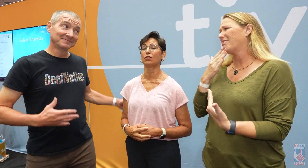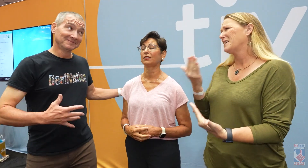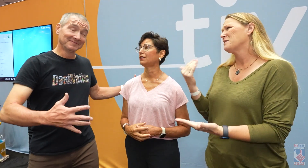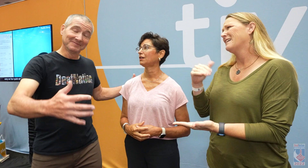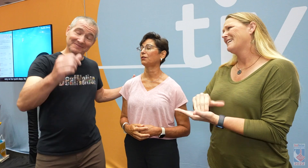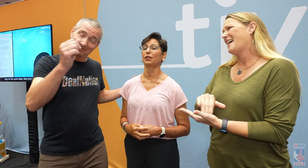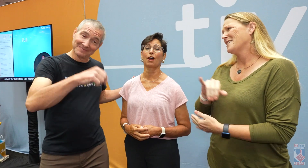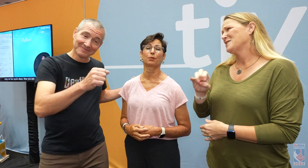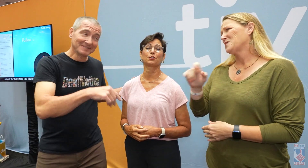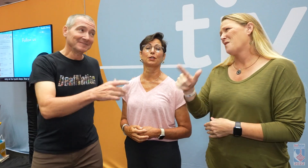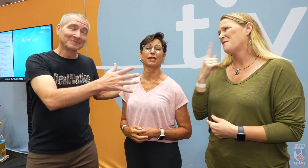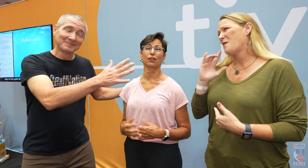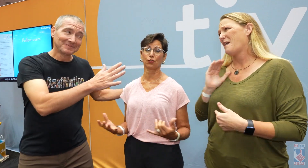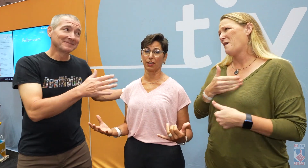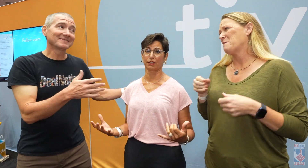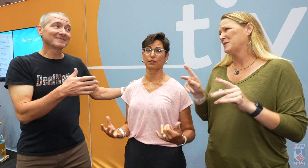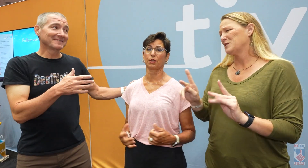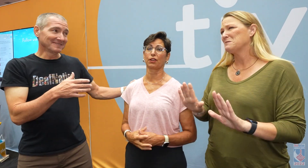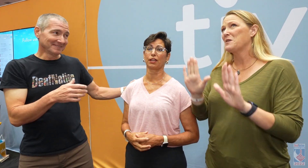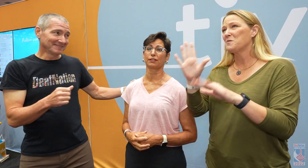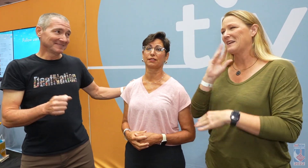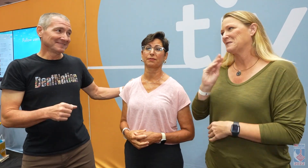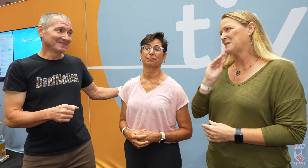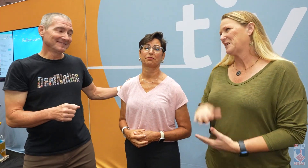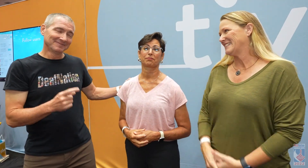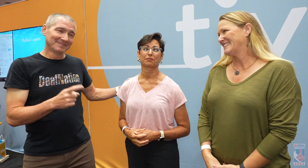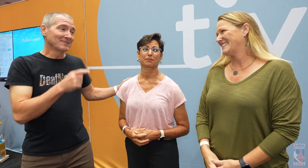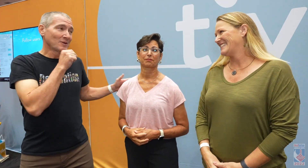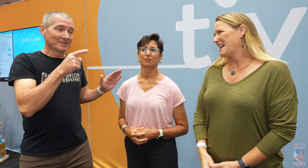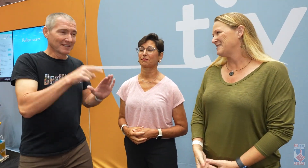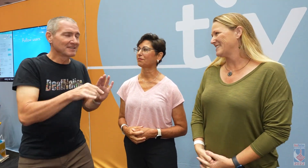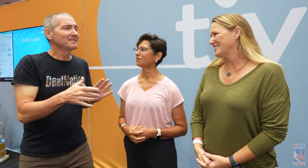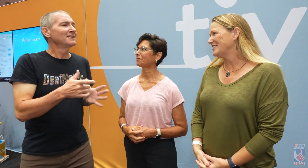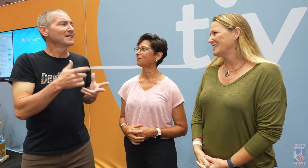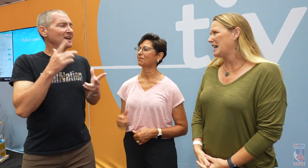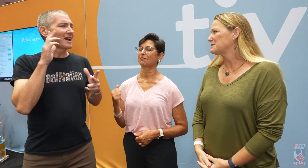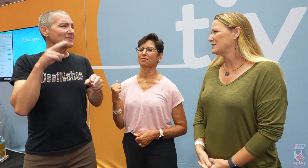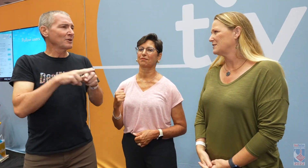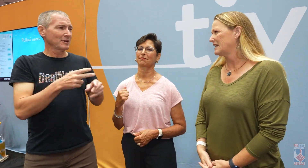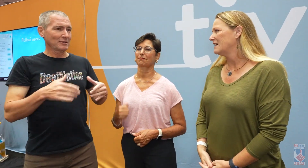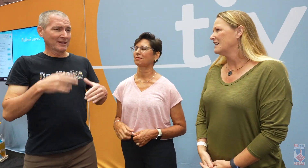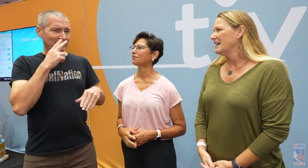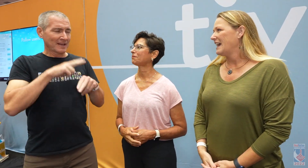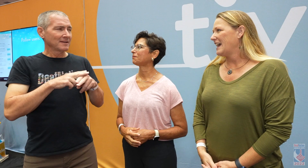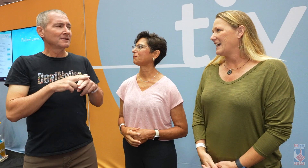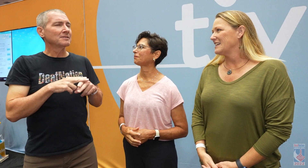Thank you again, Joel, for our opportunity. It’s been a wonderful experience. Of course, this has been fun!